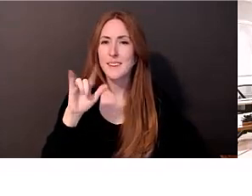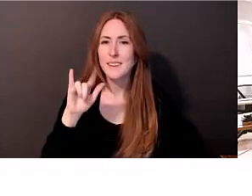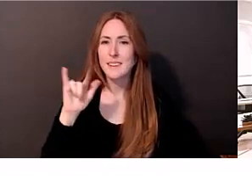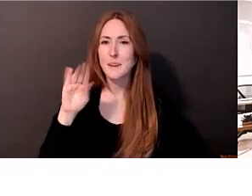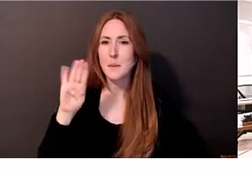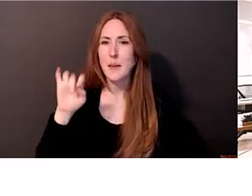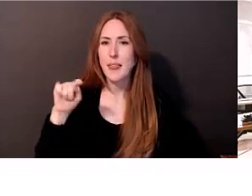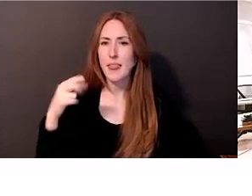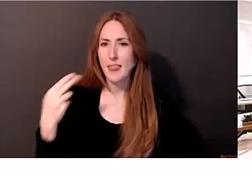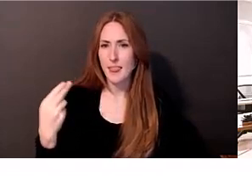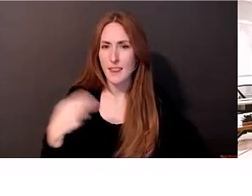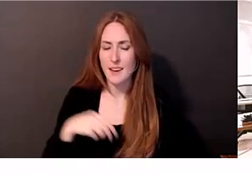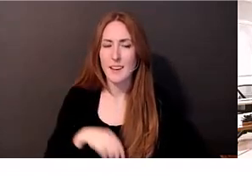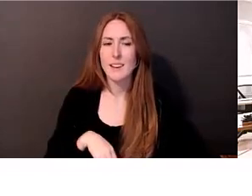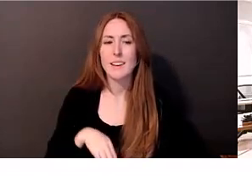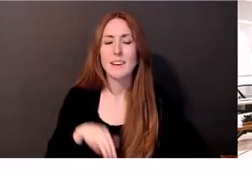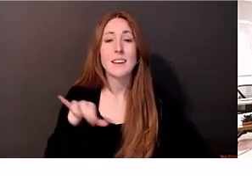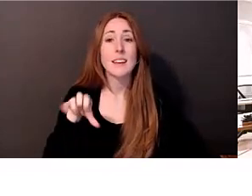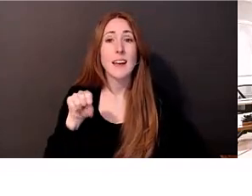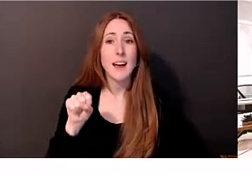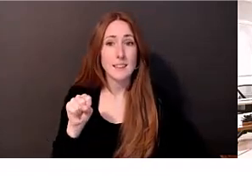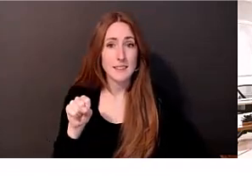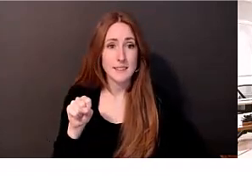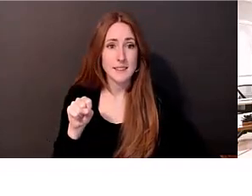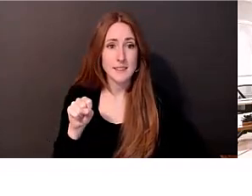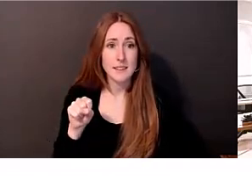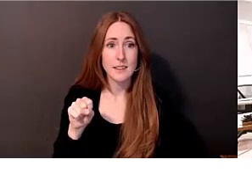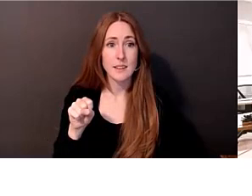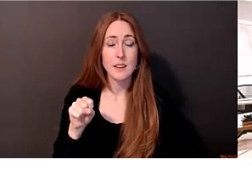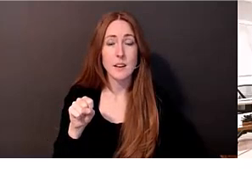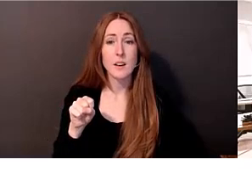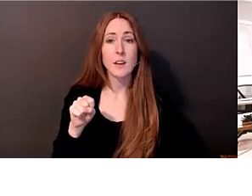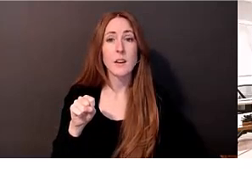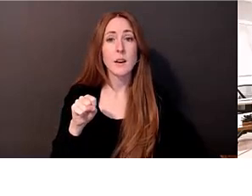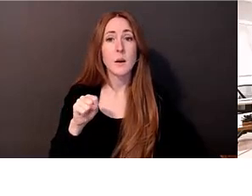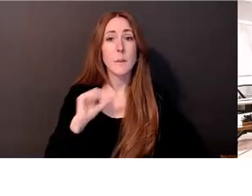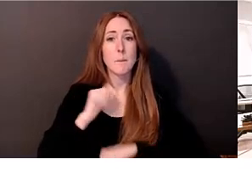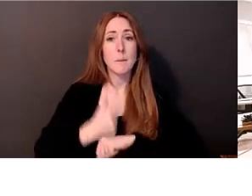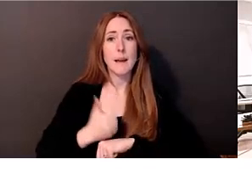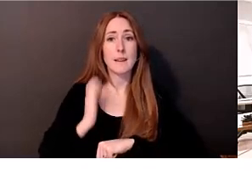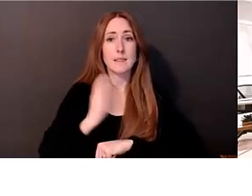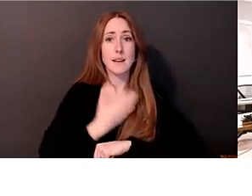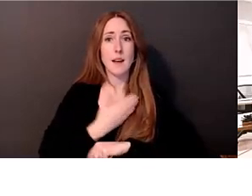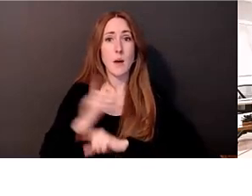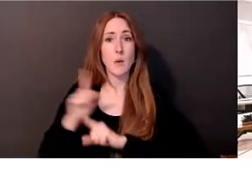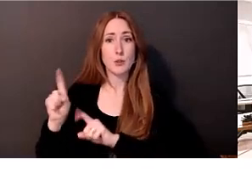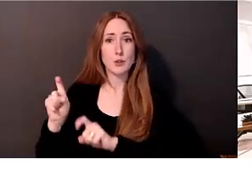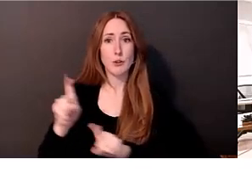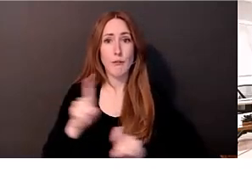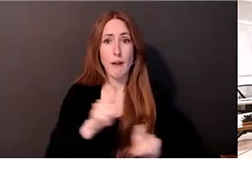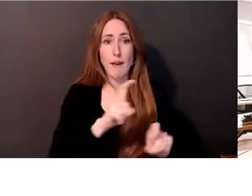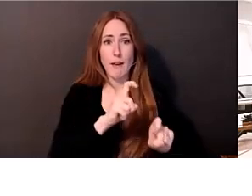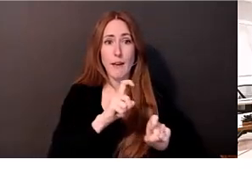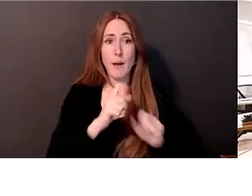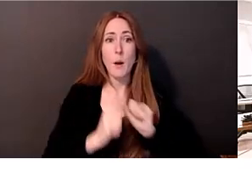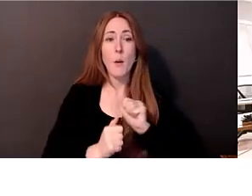So yes, from the survey findings, we can say that most of them don't receive training.